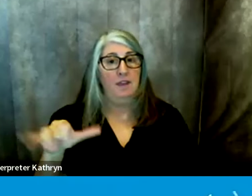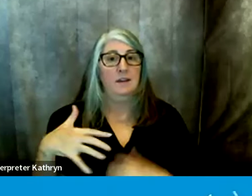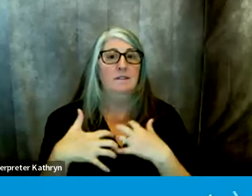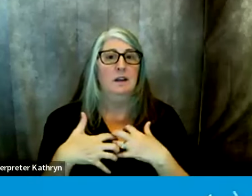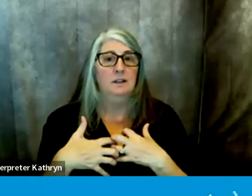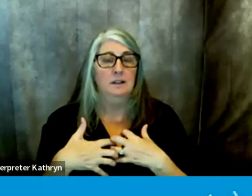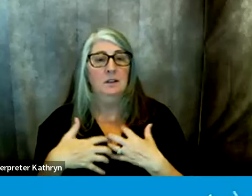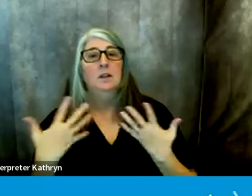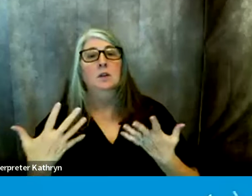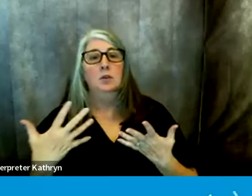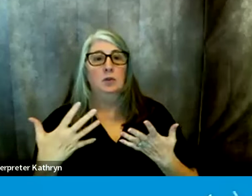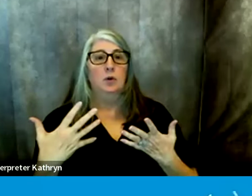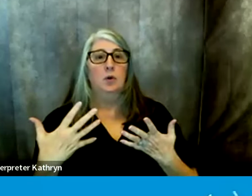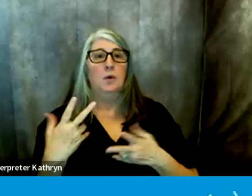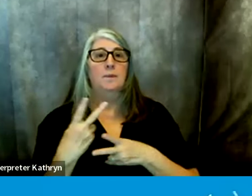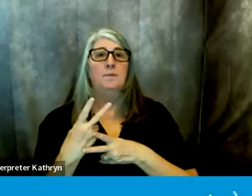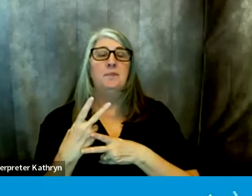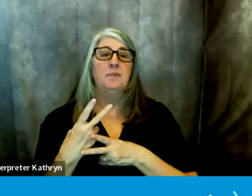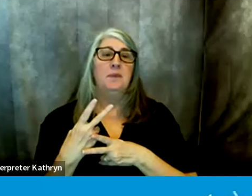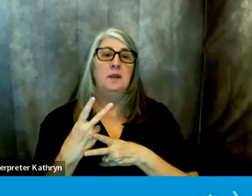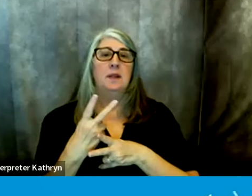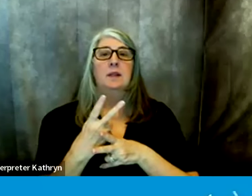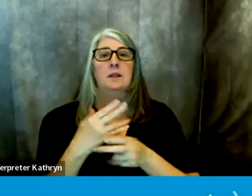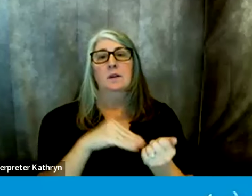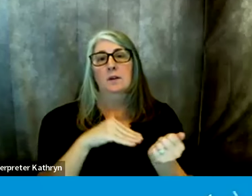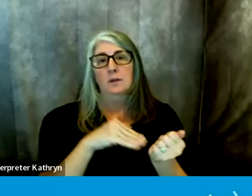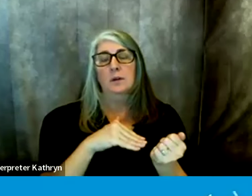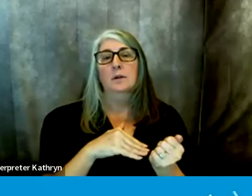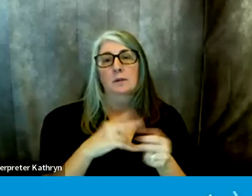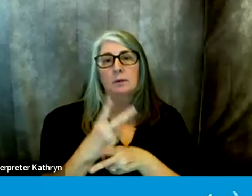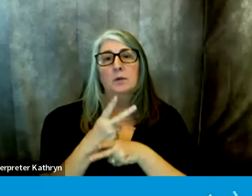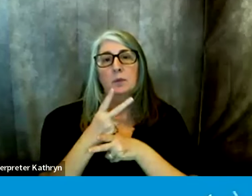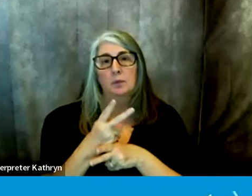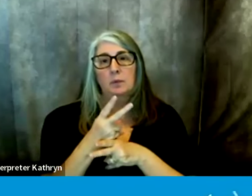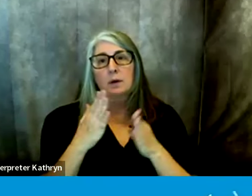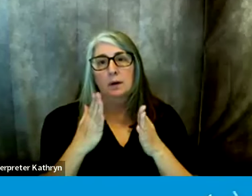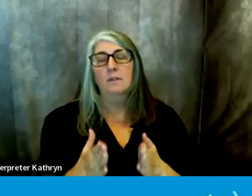Therefore, the care is the responsibility of your treating physician that provides you with the prescription.